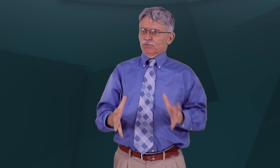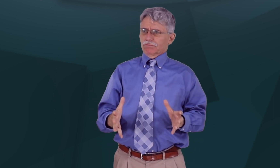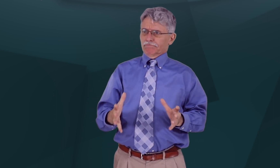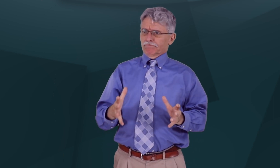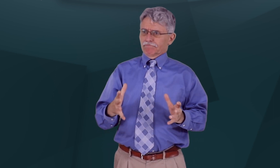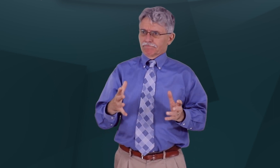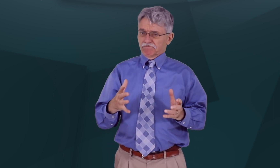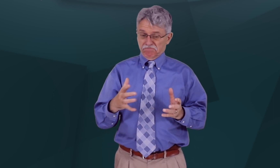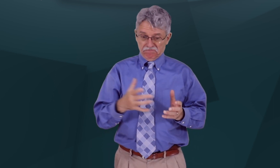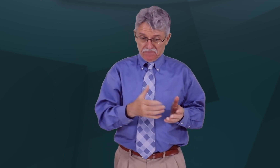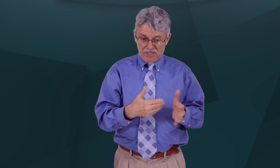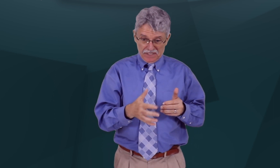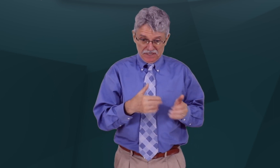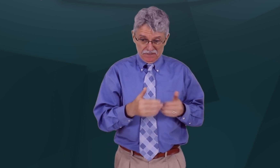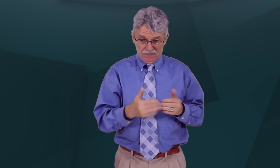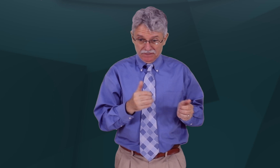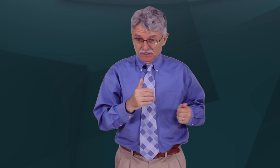You know? Teach them how to ask for an interpreter.